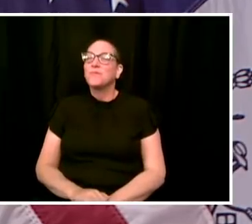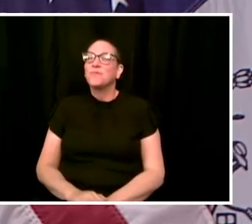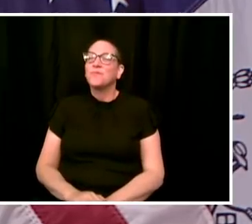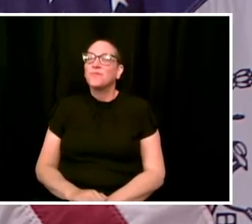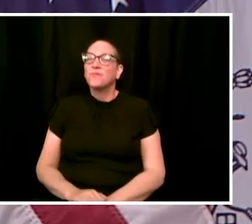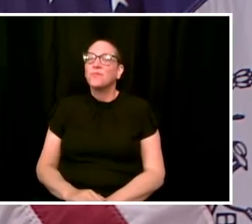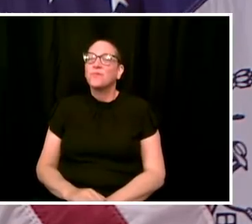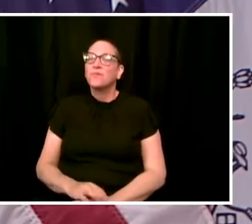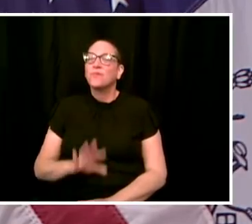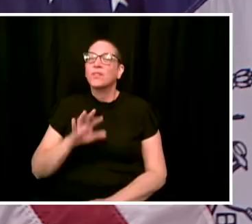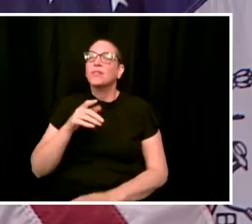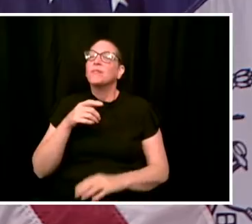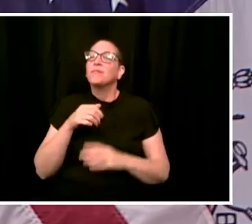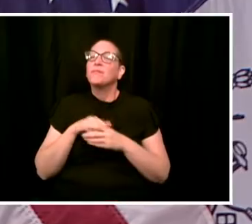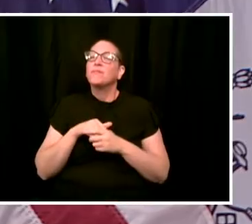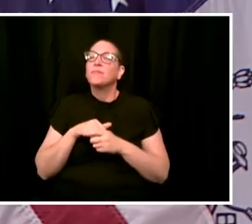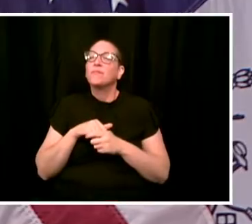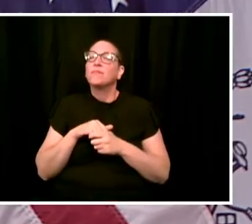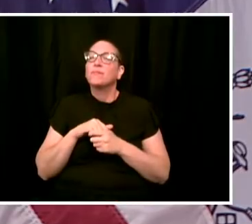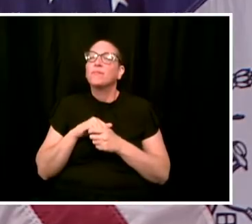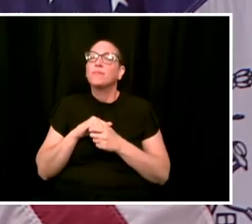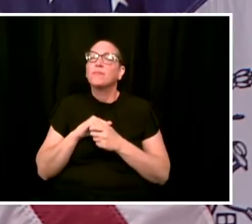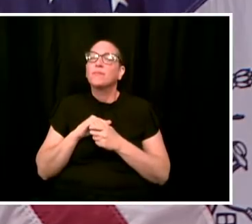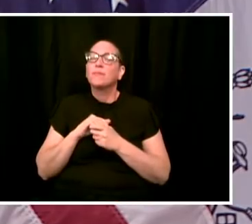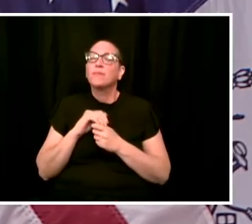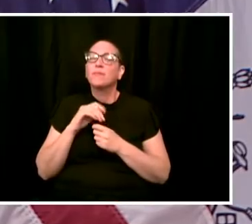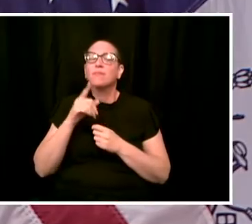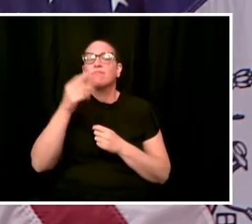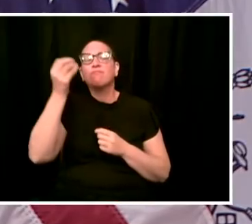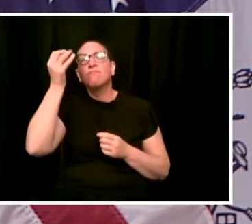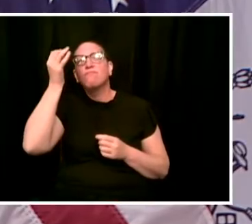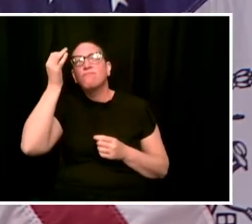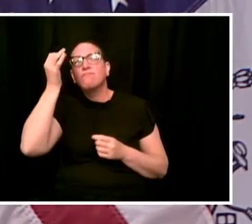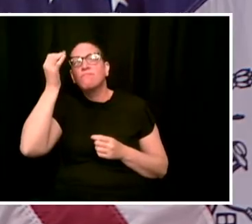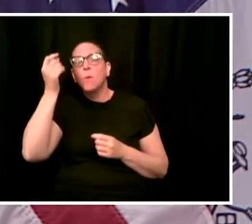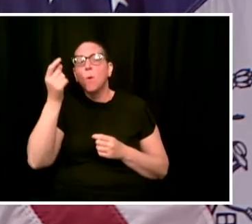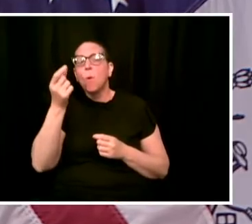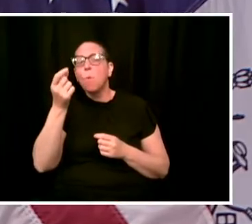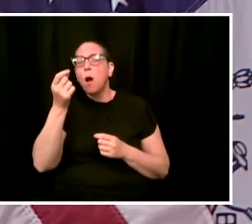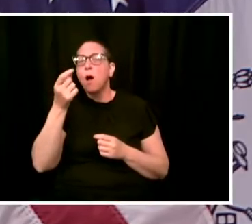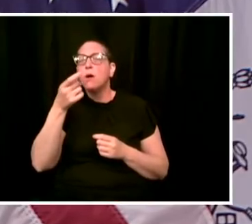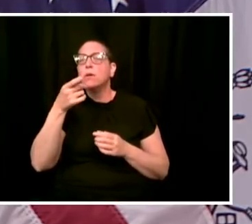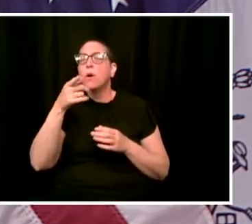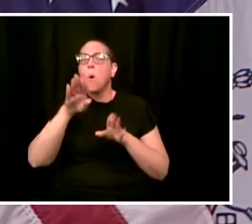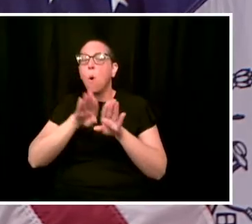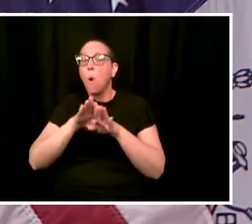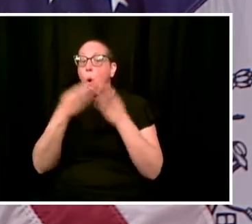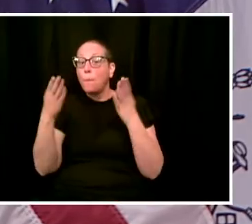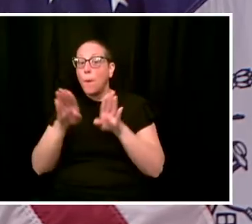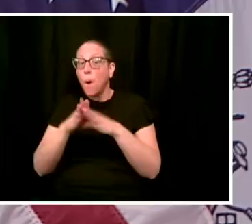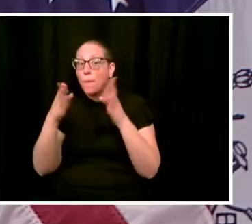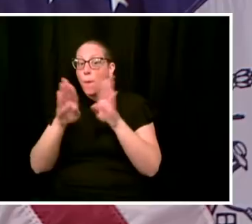TO SEPARATING THE COME BACK FROM THE LOCK DOWN BY